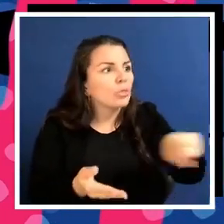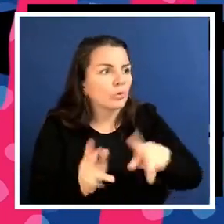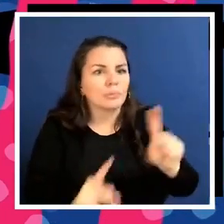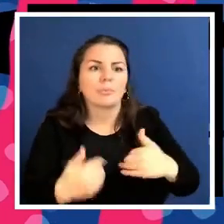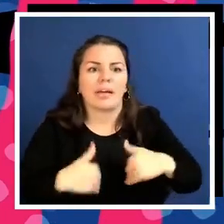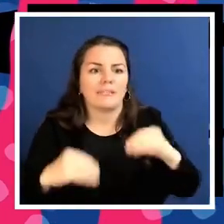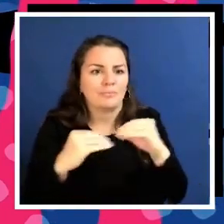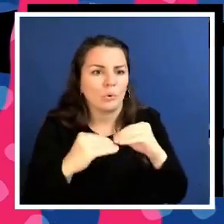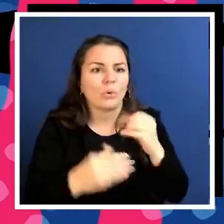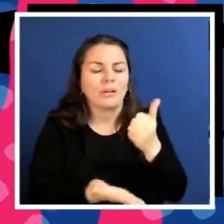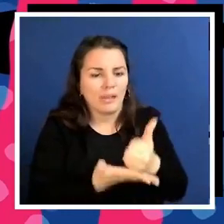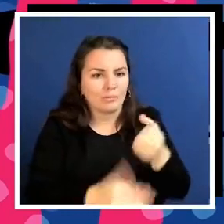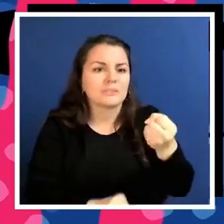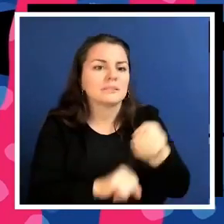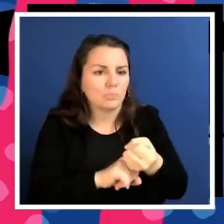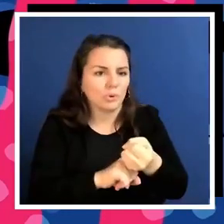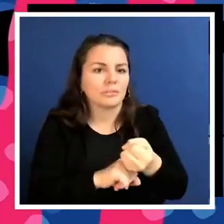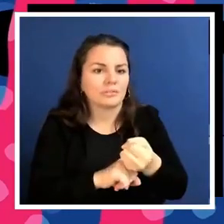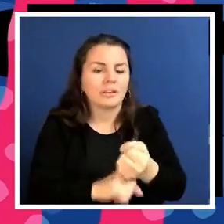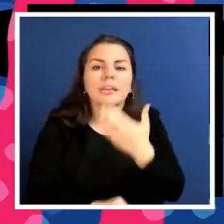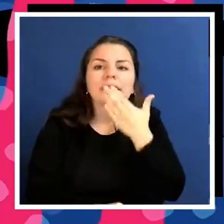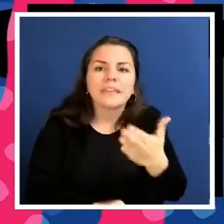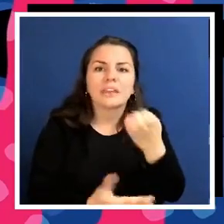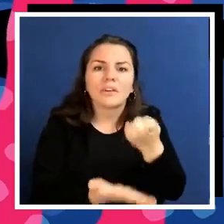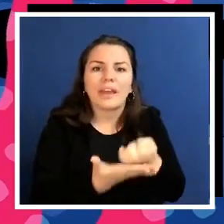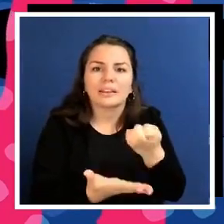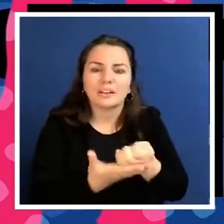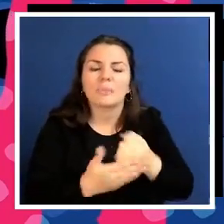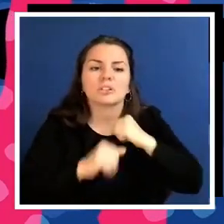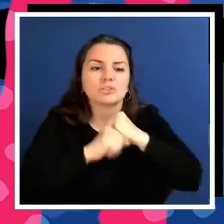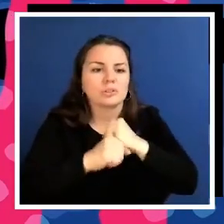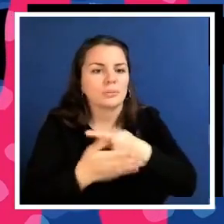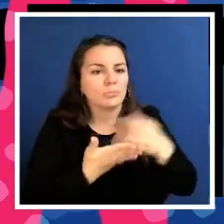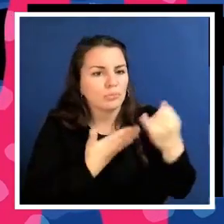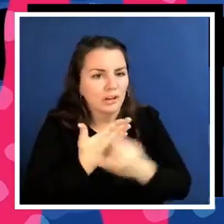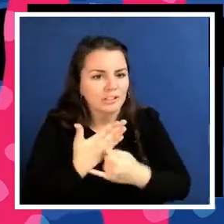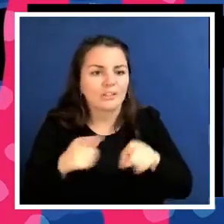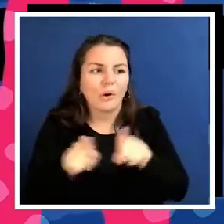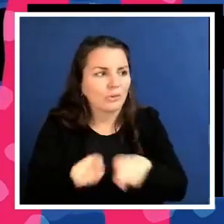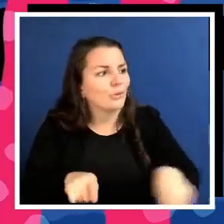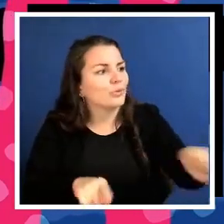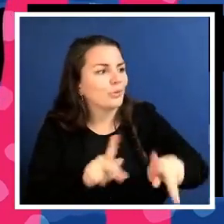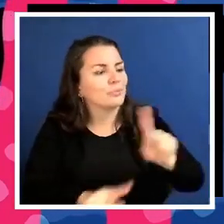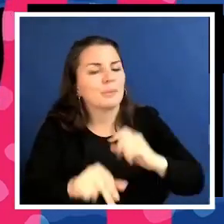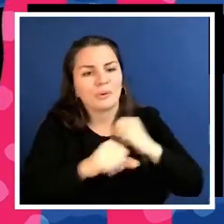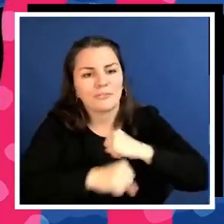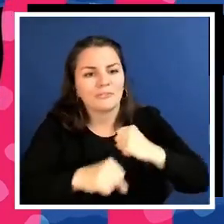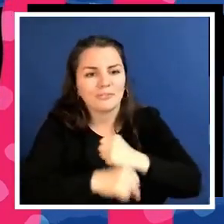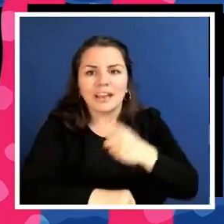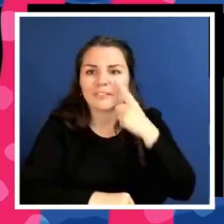THEMSELVES AND THE WORKERS IN